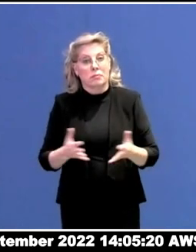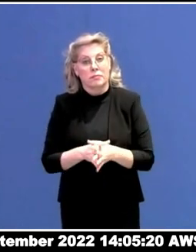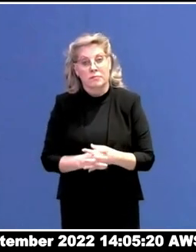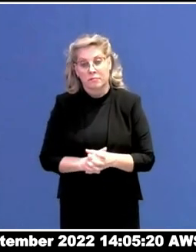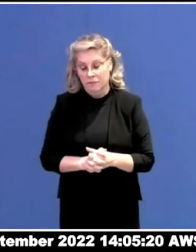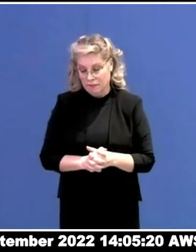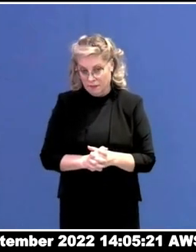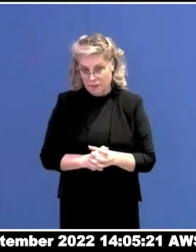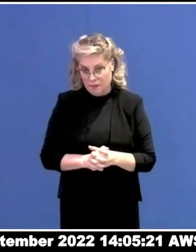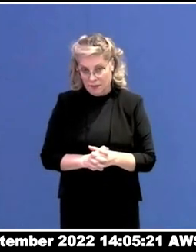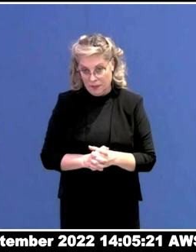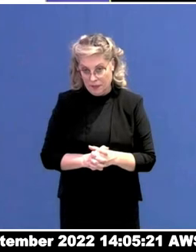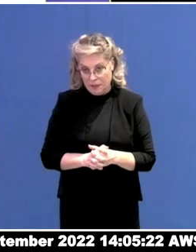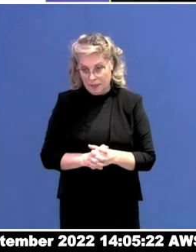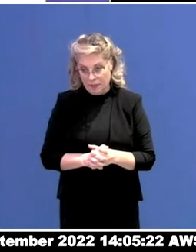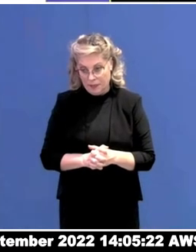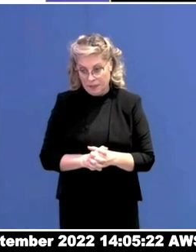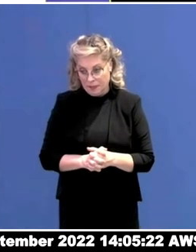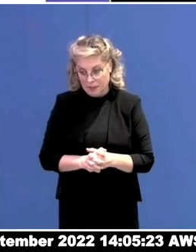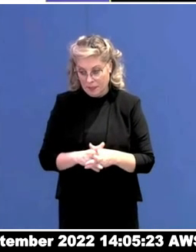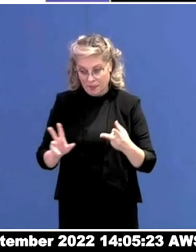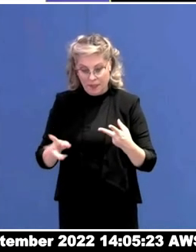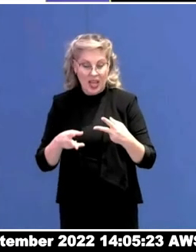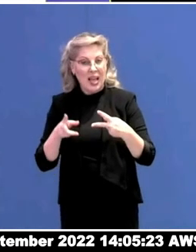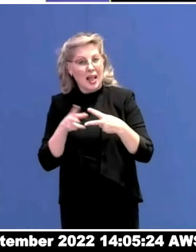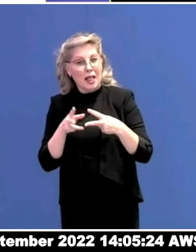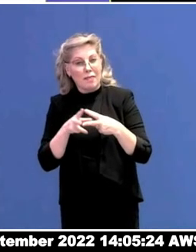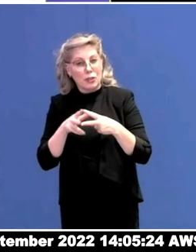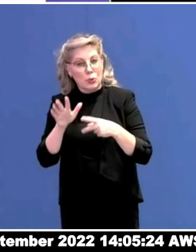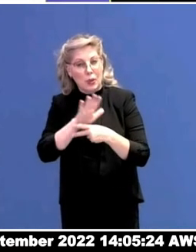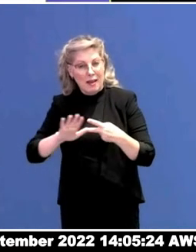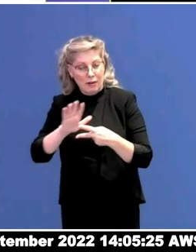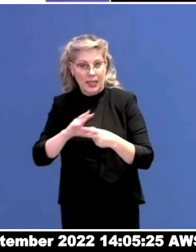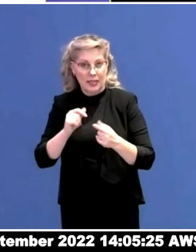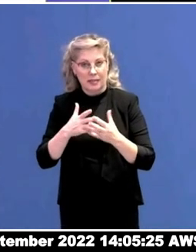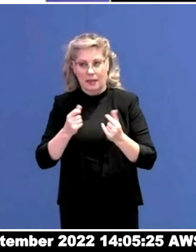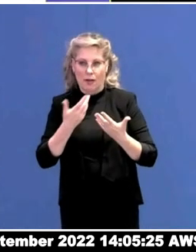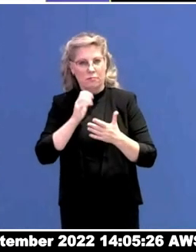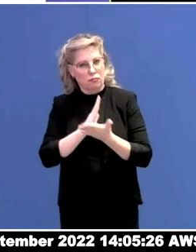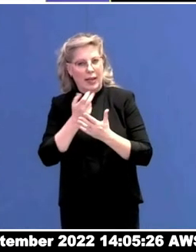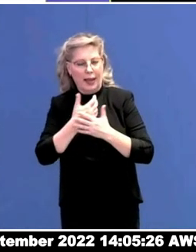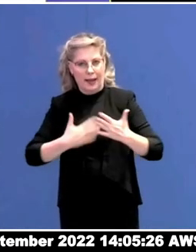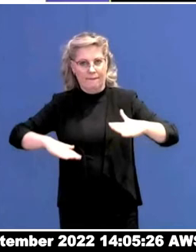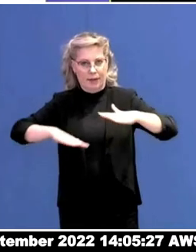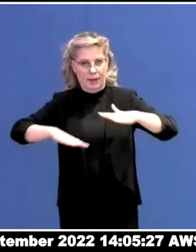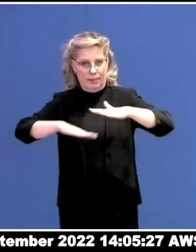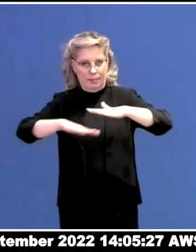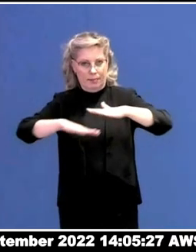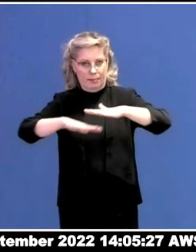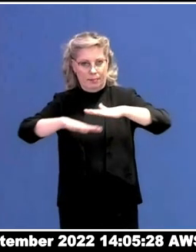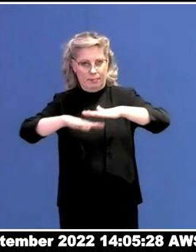here, that is, First Nations people and then people with disability, both of those areas